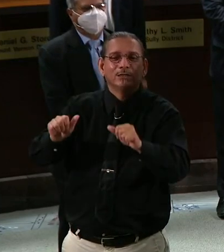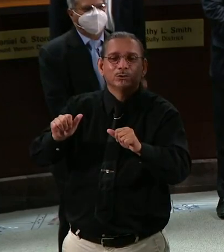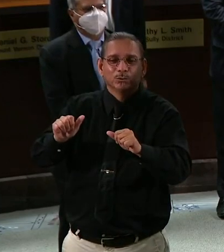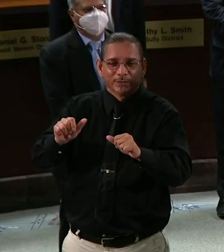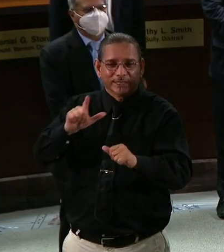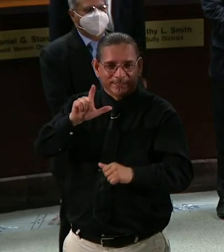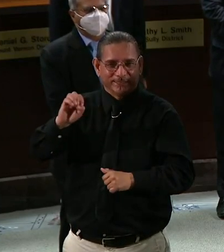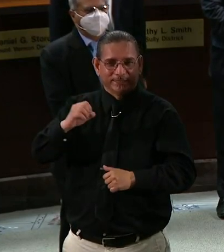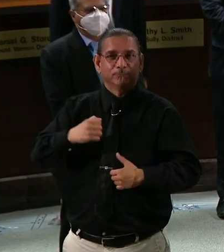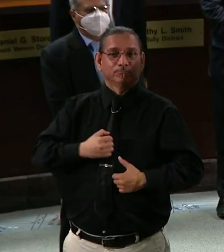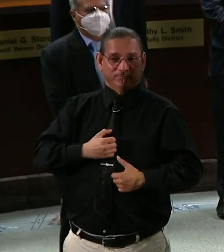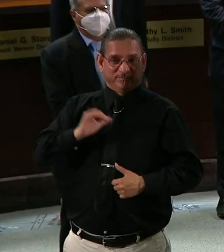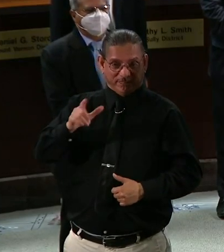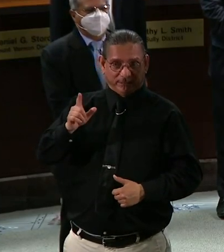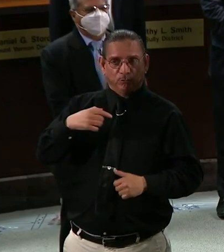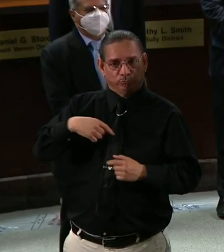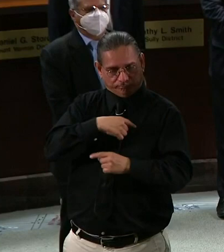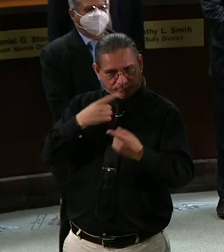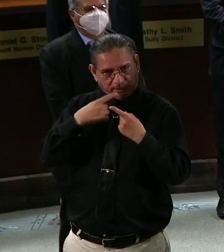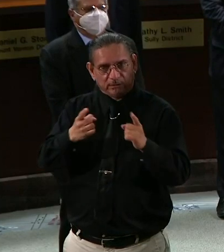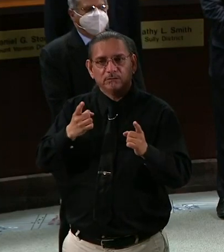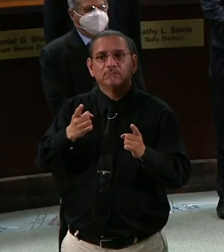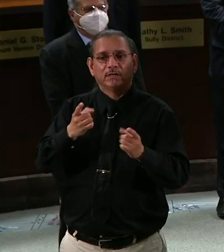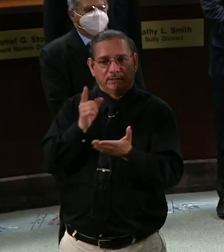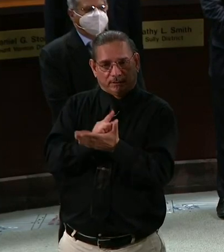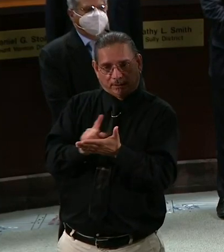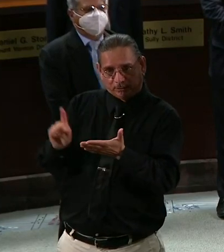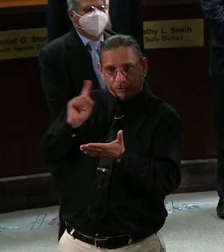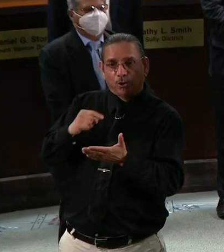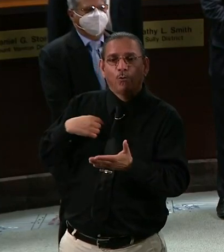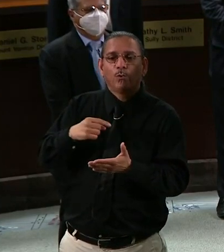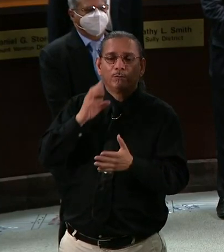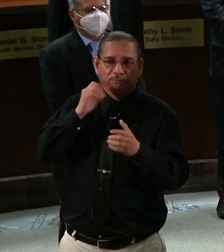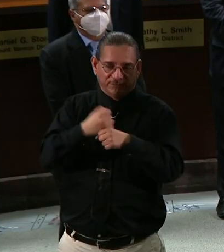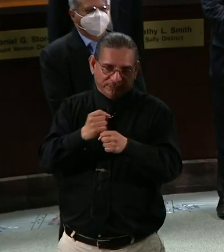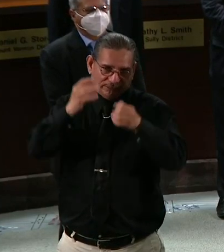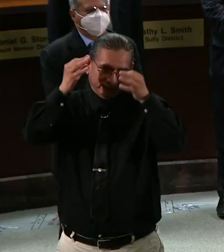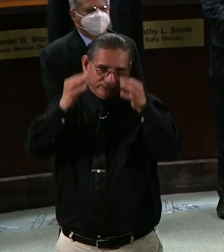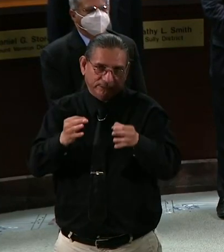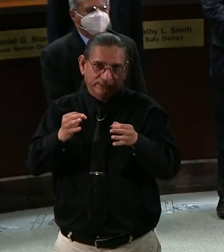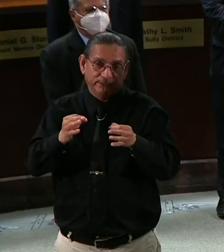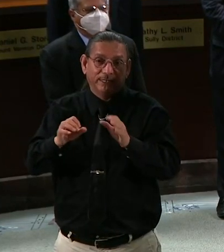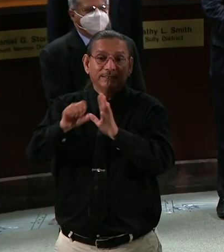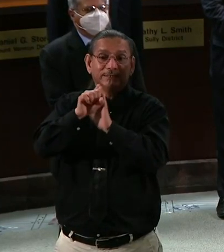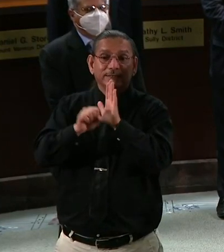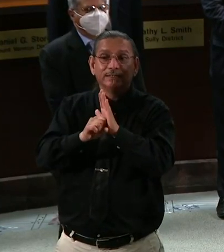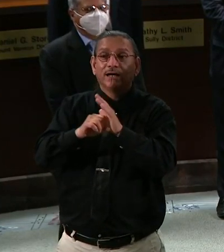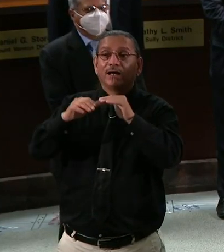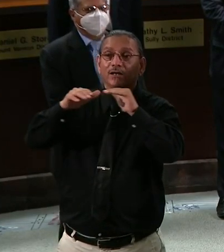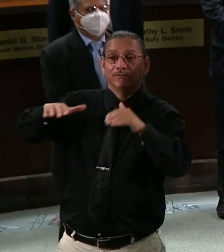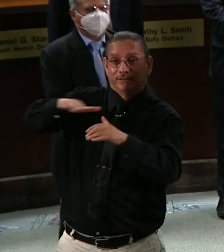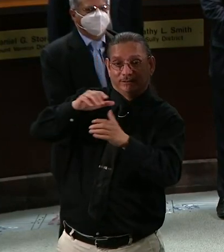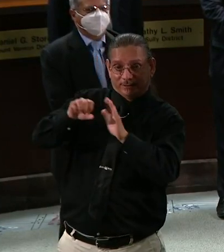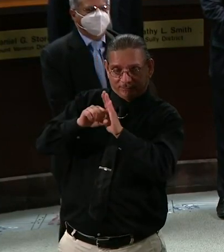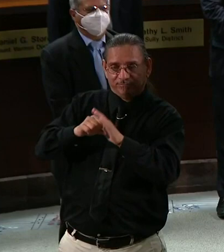LEE STATUE AS YOU KNOW WE ANNOUNCED- LAST WEEK- THAT WE